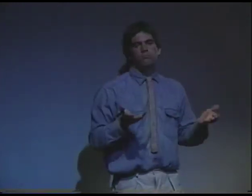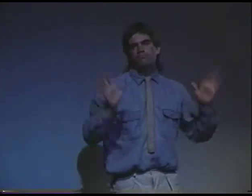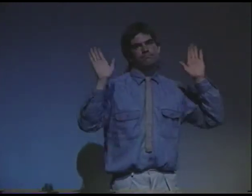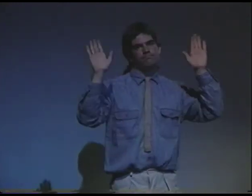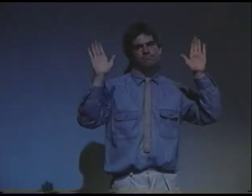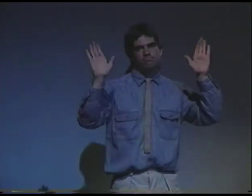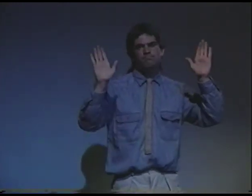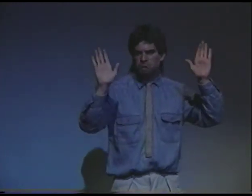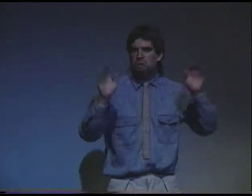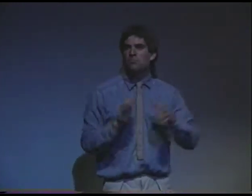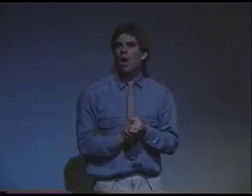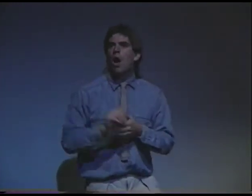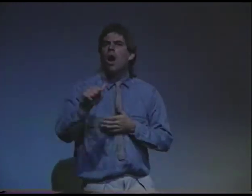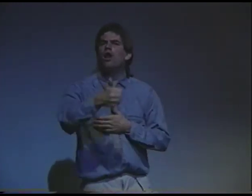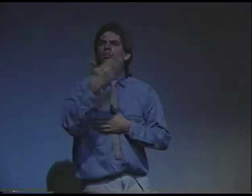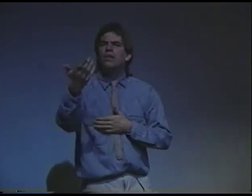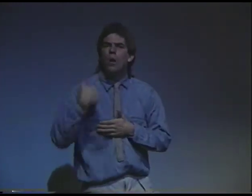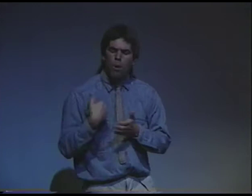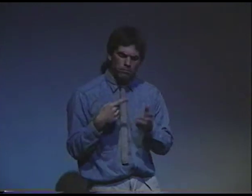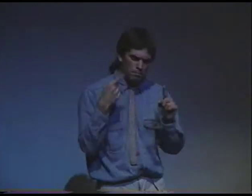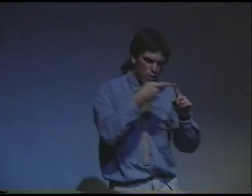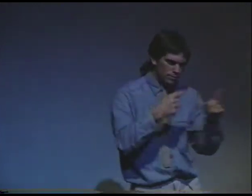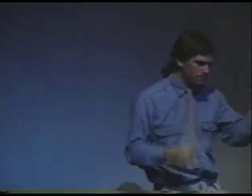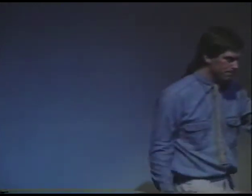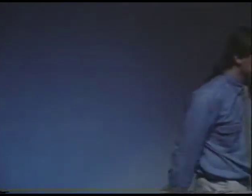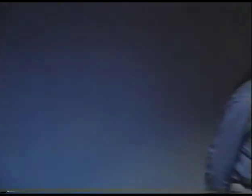His experience caused my experience to grow.